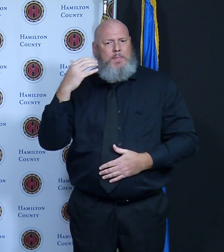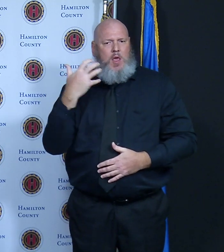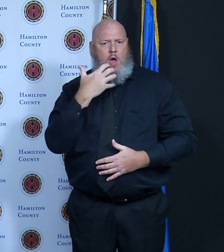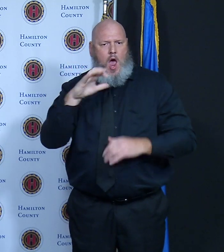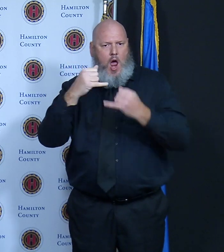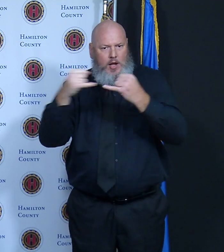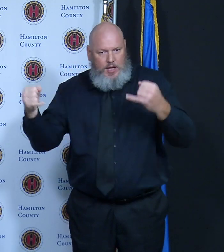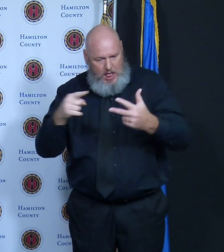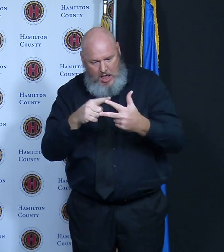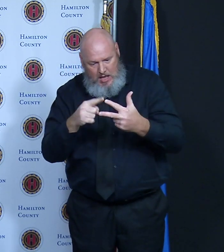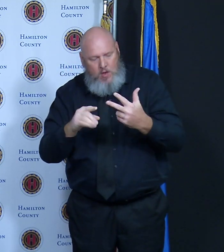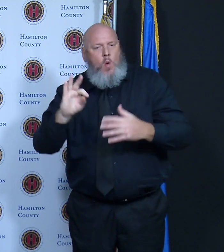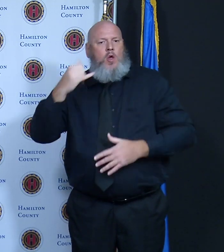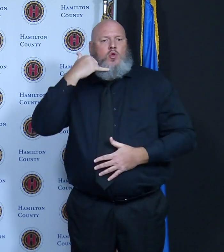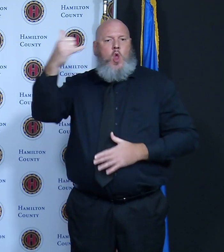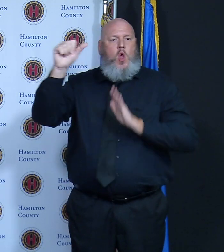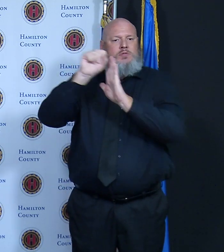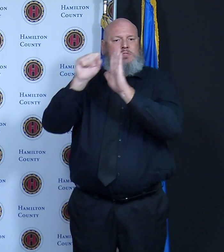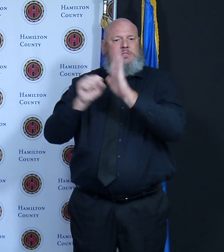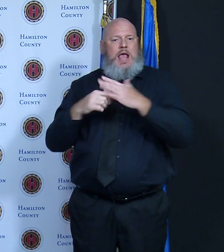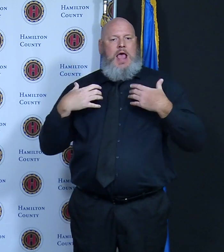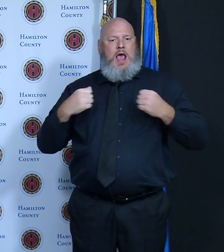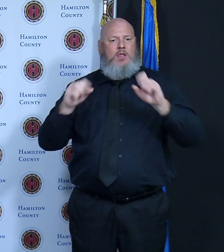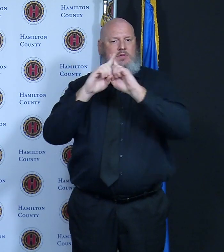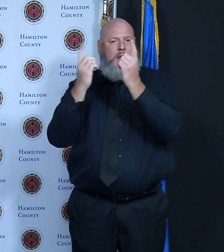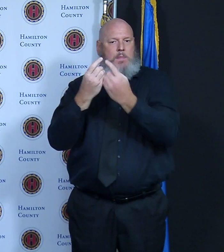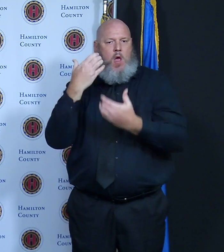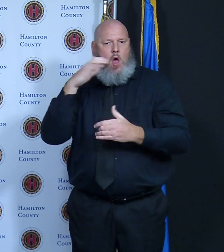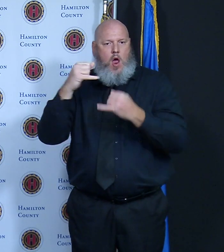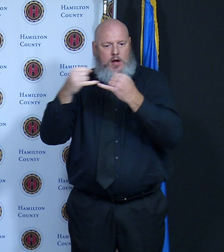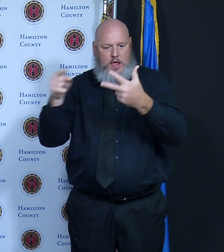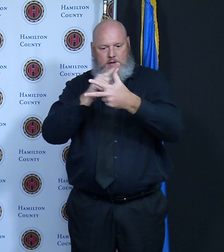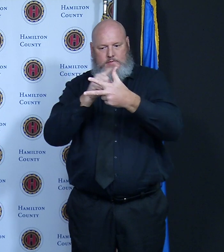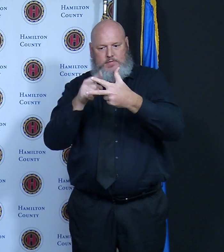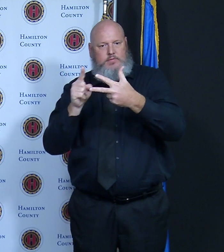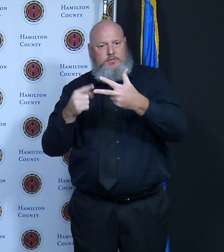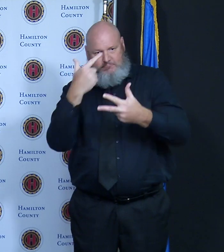health care system finally as I mentioned our next big organization or